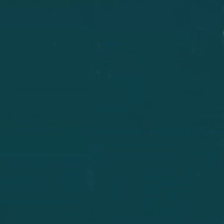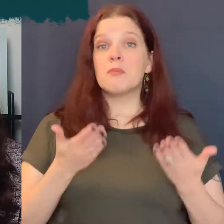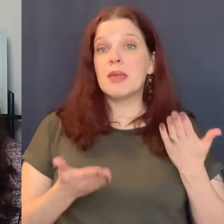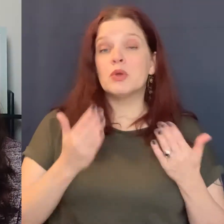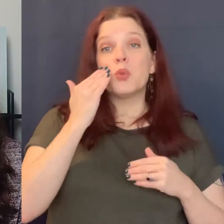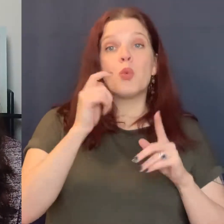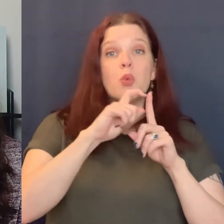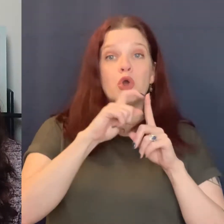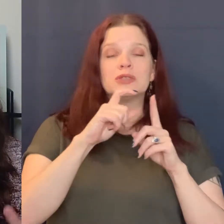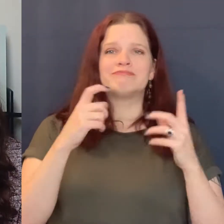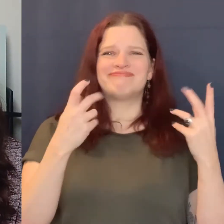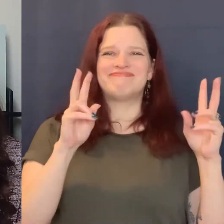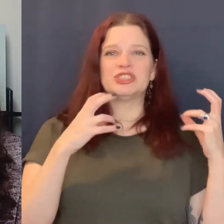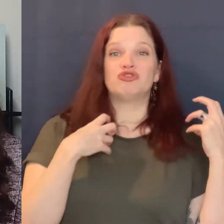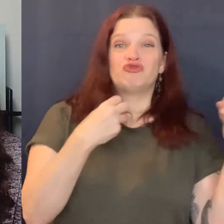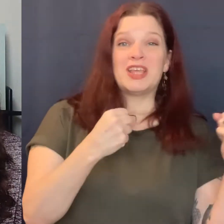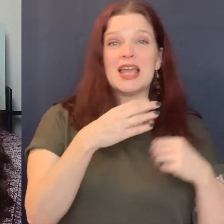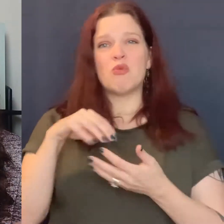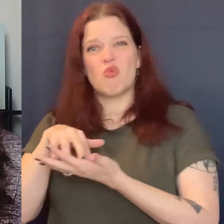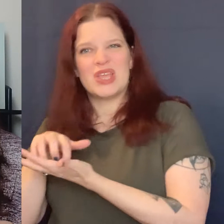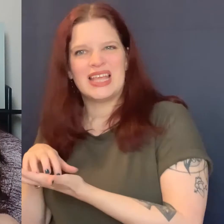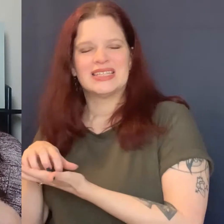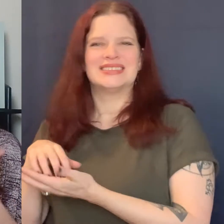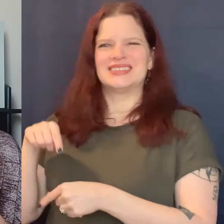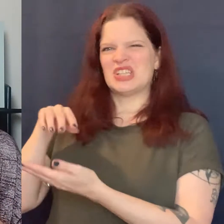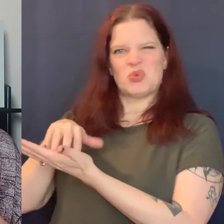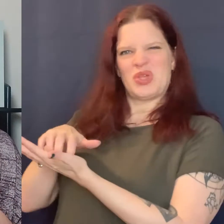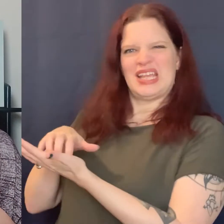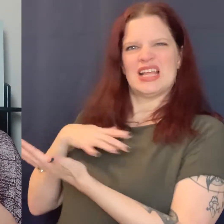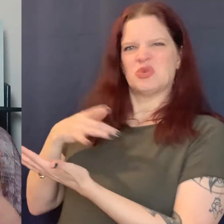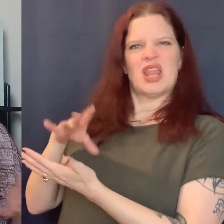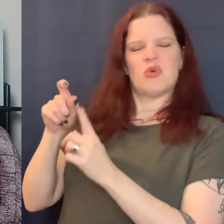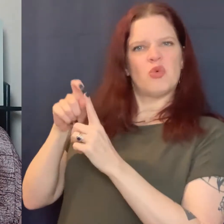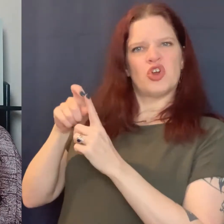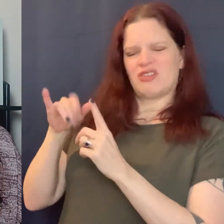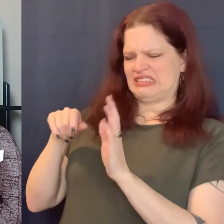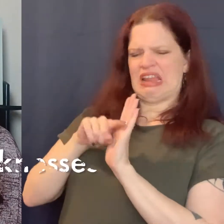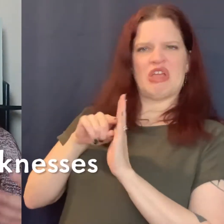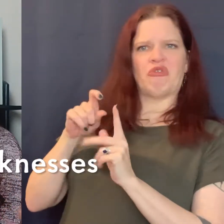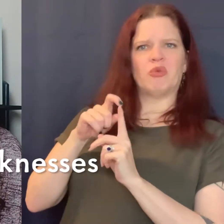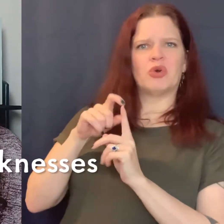So you may hear the term strengths and weaknesses, the word weaknesses I don't really like so much, it kind of has a negative